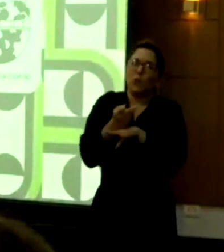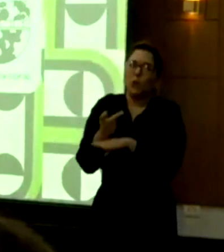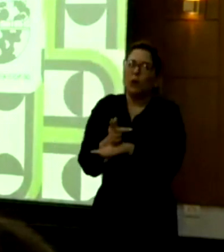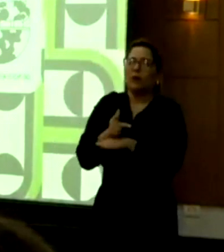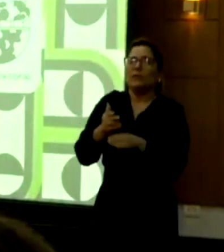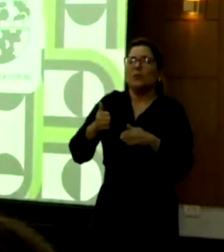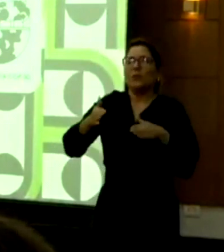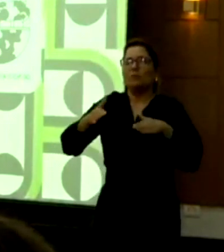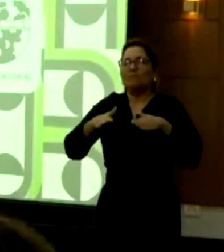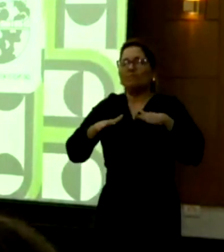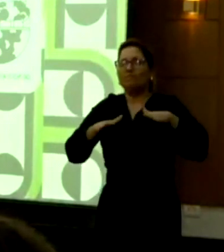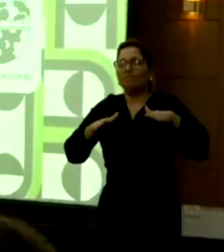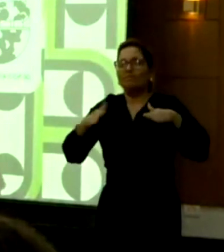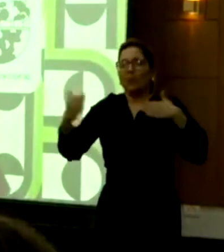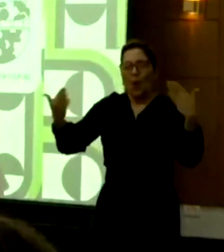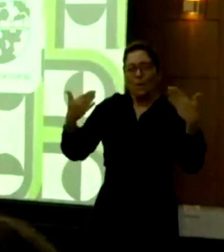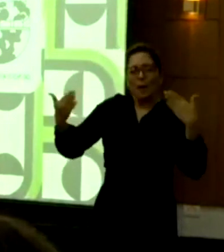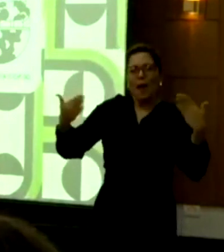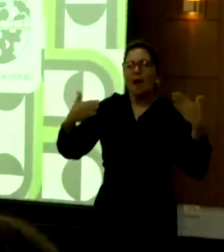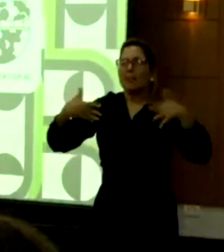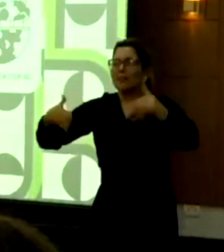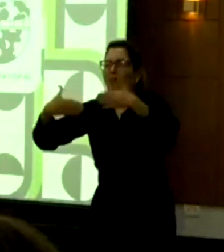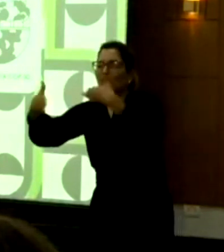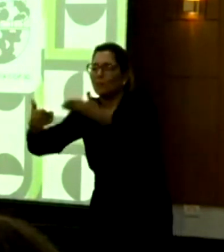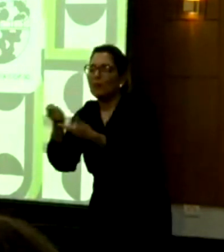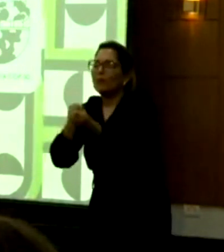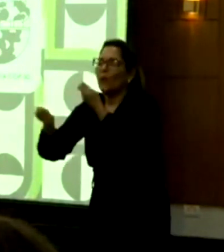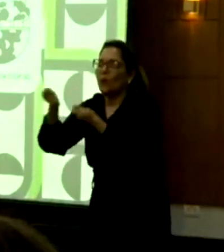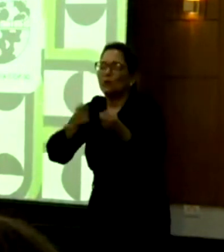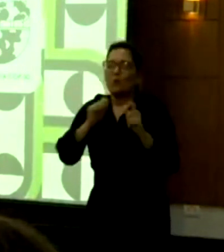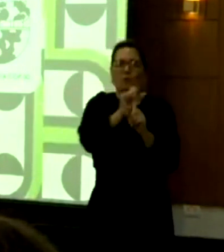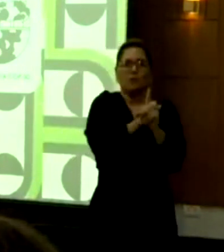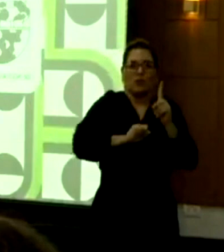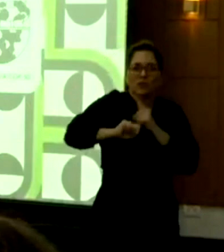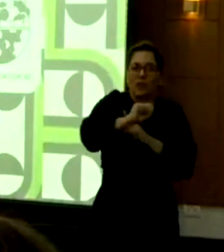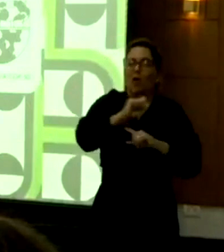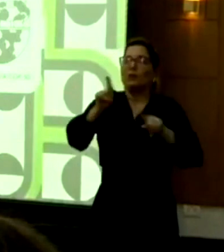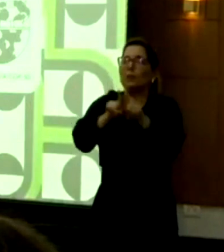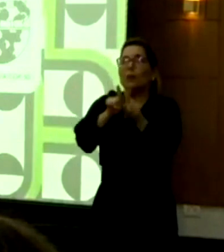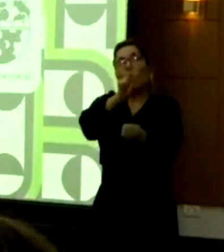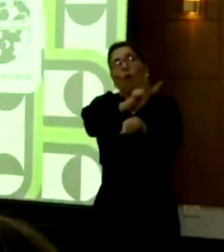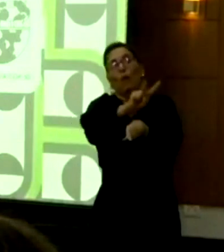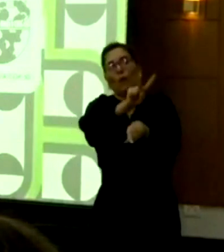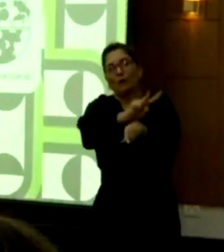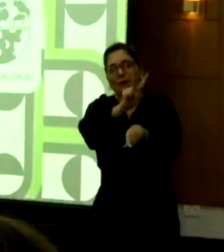between economic, social development and preservation, which also helps to We